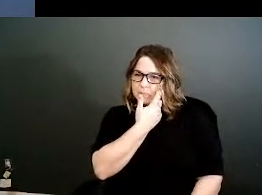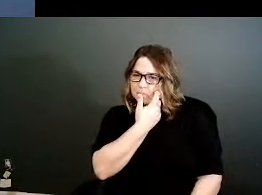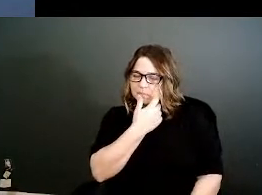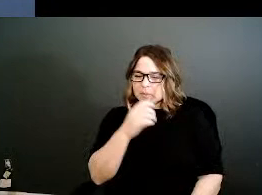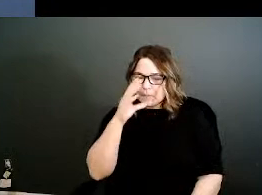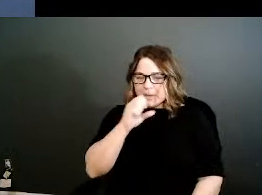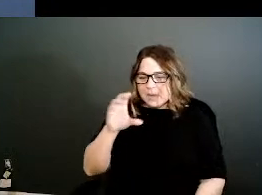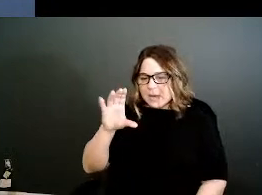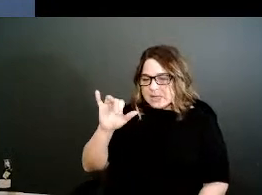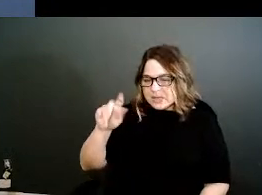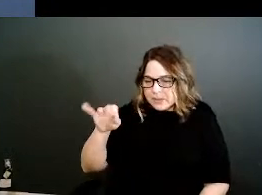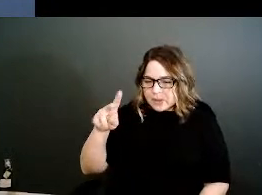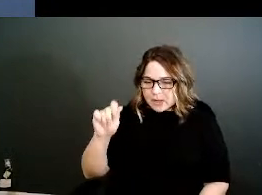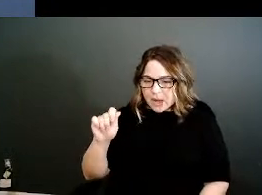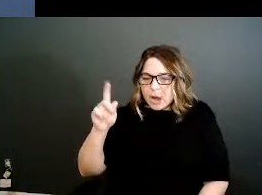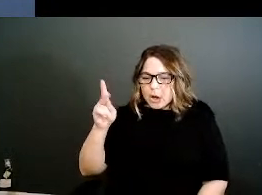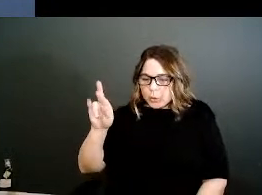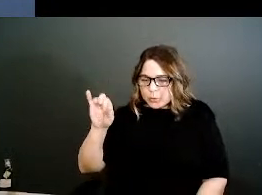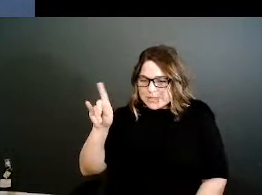AND THEN THAT WILL BRING US TO SPEAKERS 81 THROUGH 85.